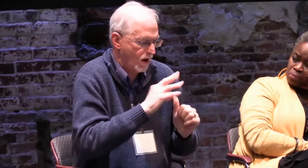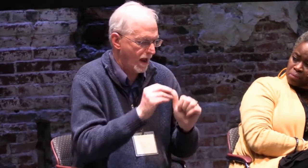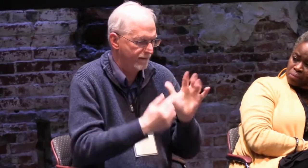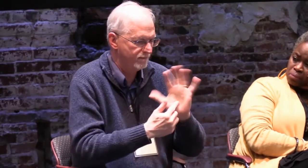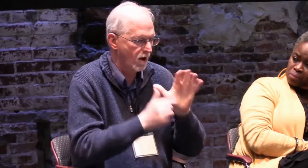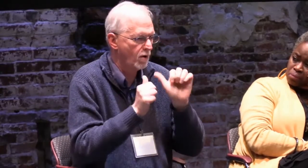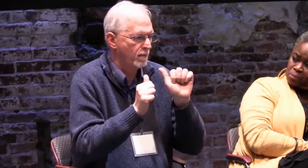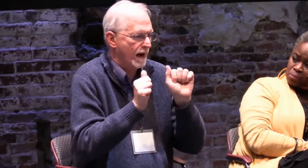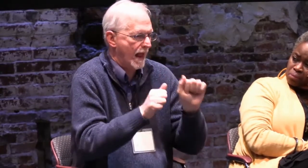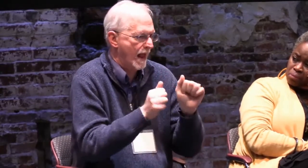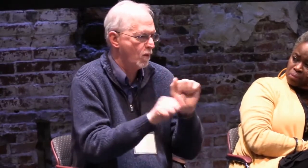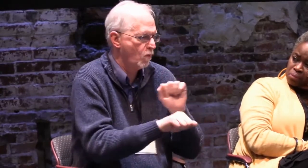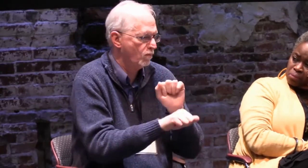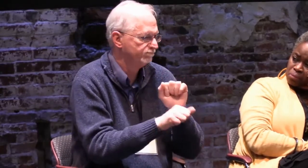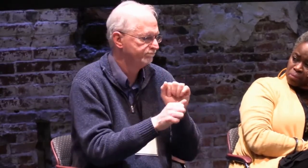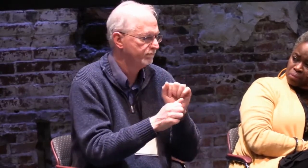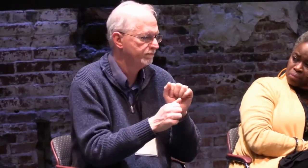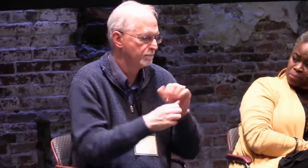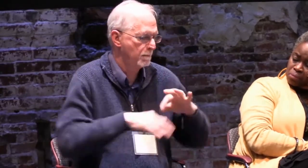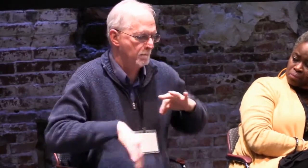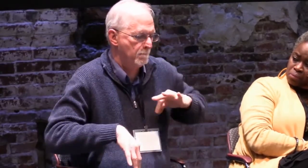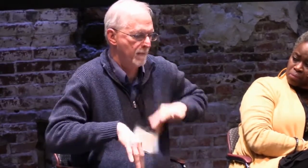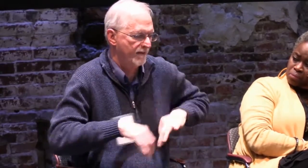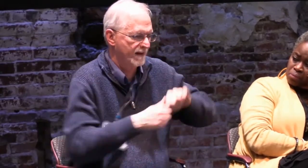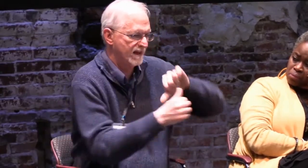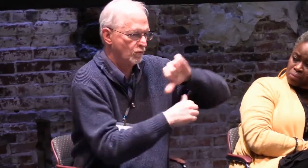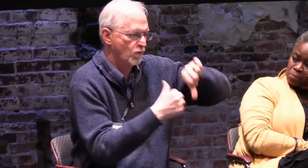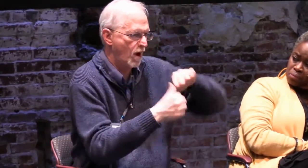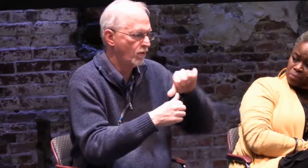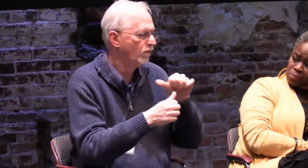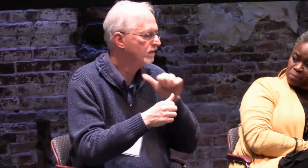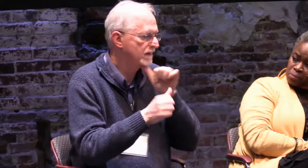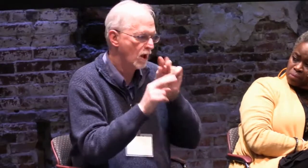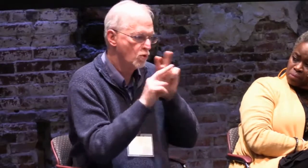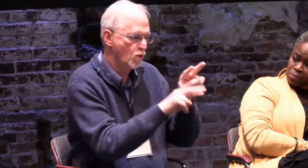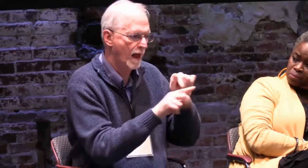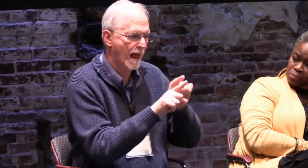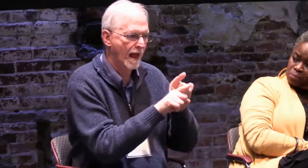is to figure out how we can coincide and use it as a tool